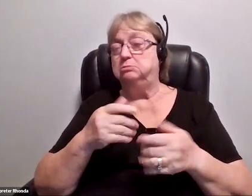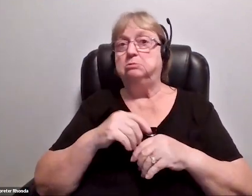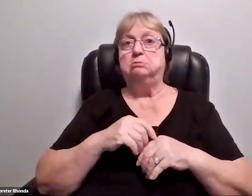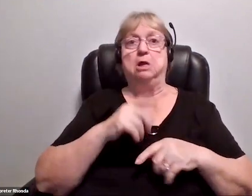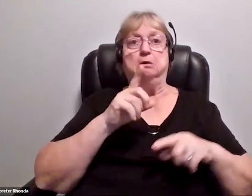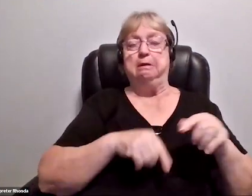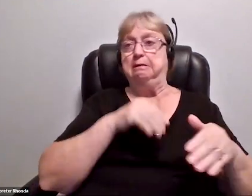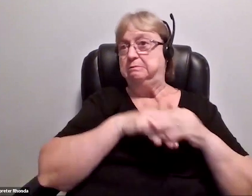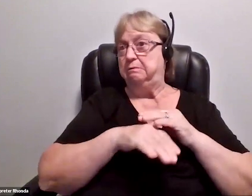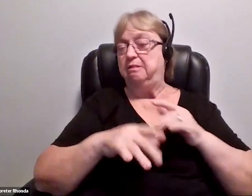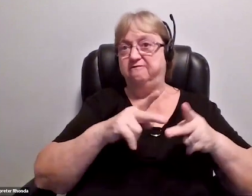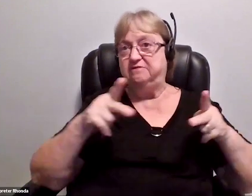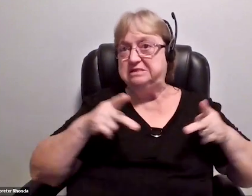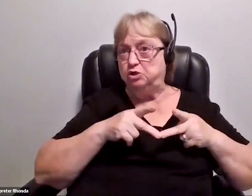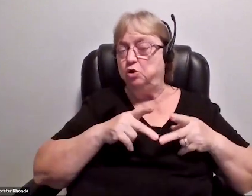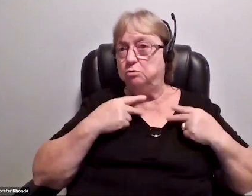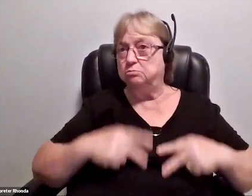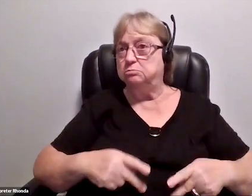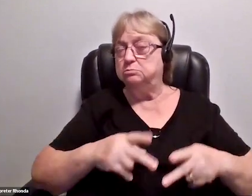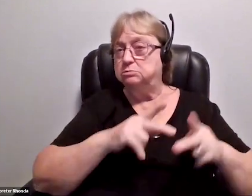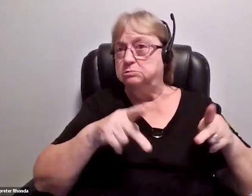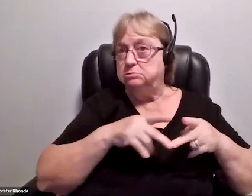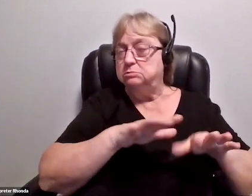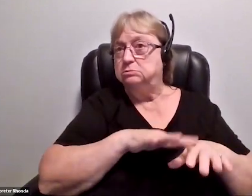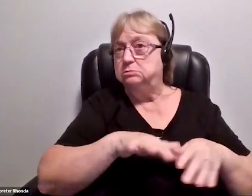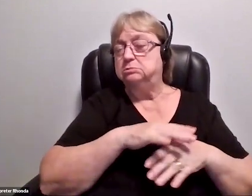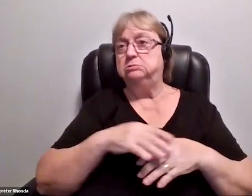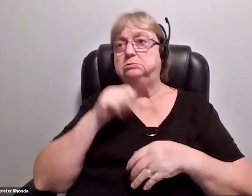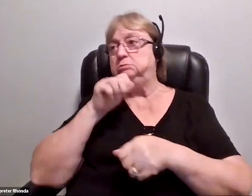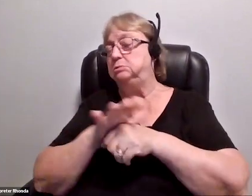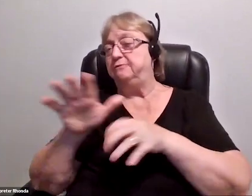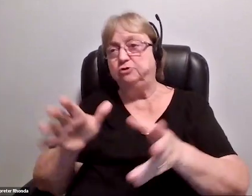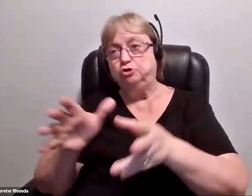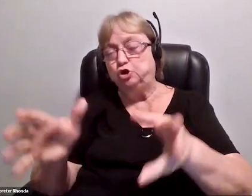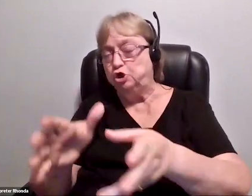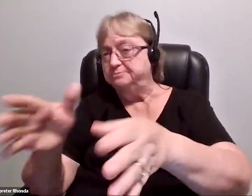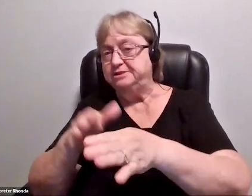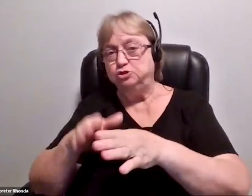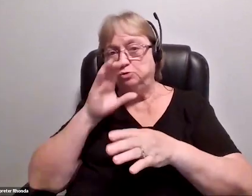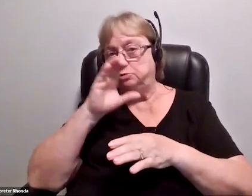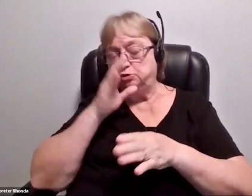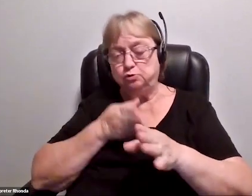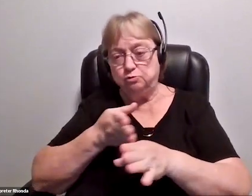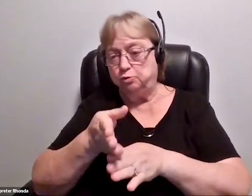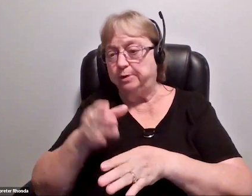related to science, the lack of encouragement to pursue careers in STEM, the lack of encouragement to pursue careers in STEM, difficulty accessing